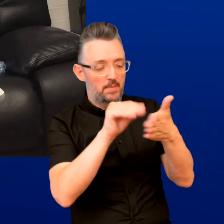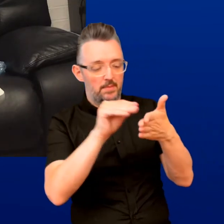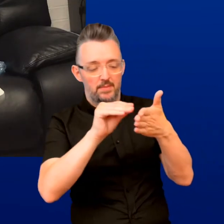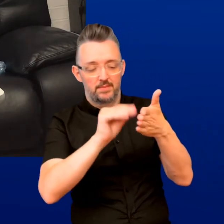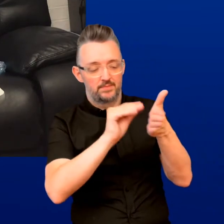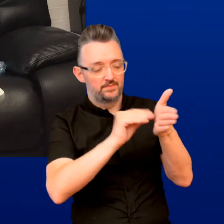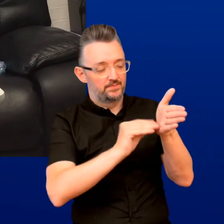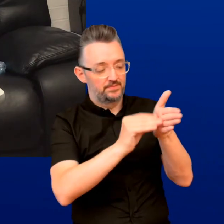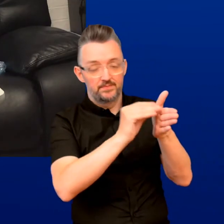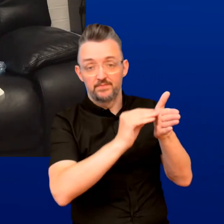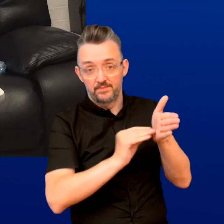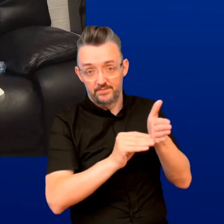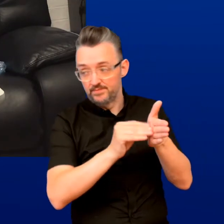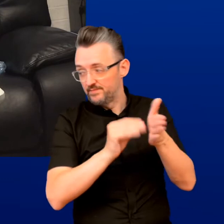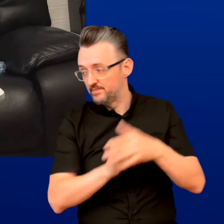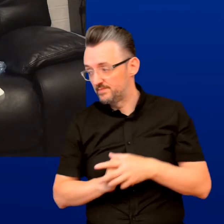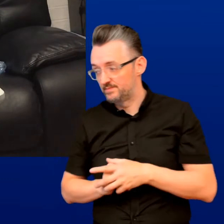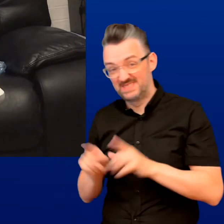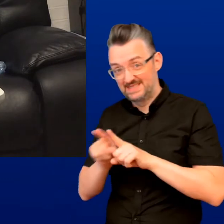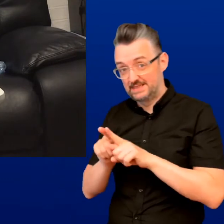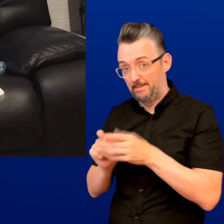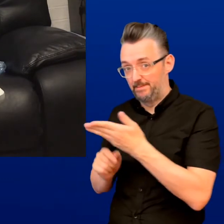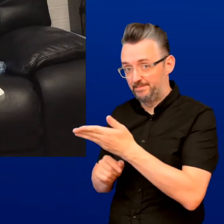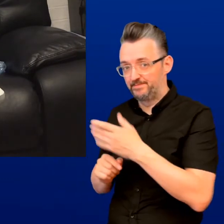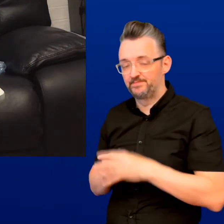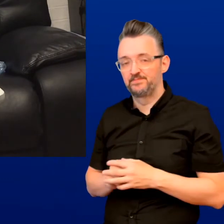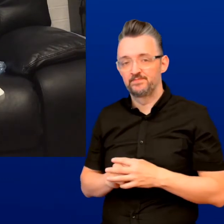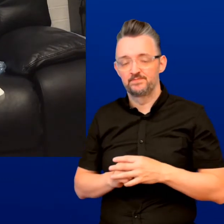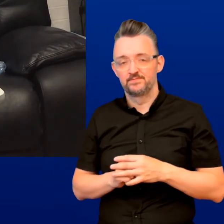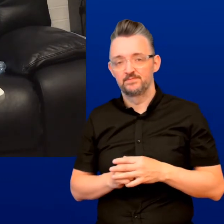so add a bit more.